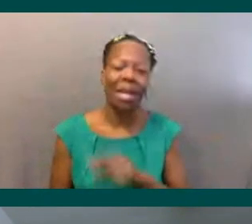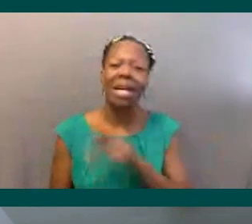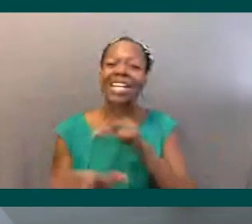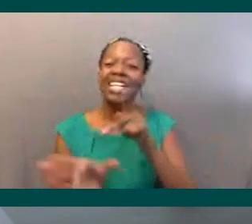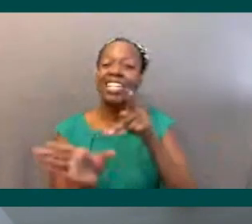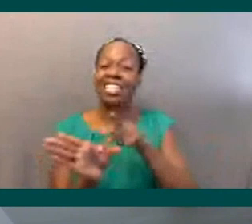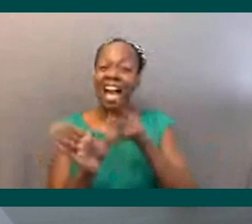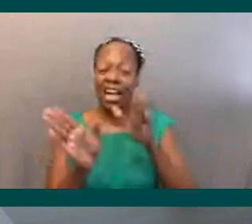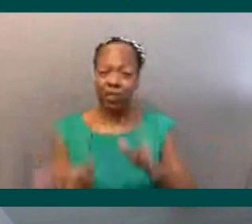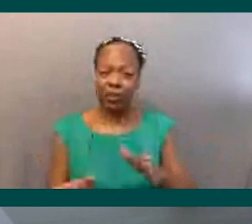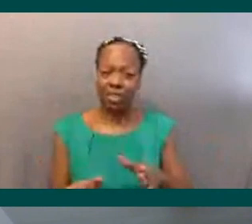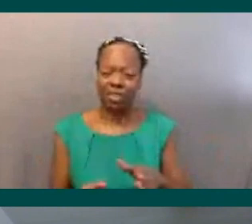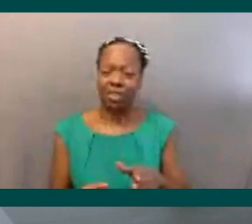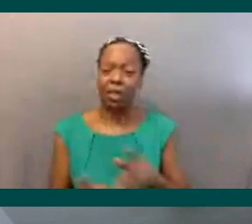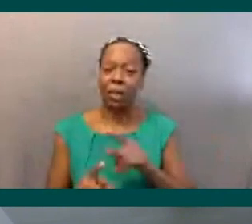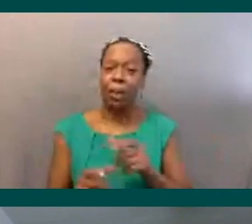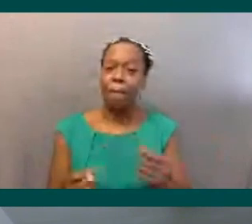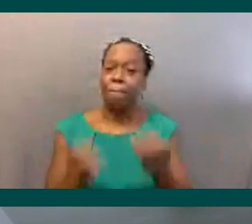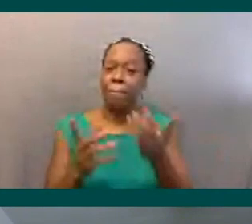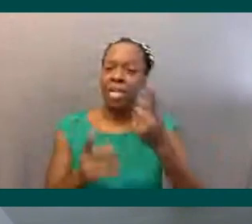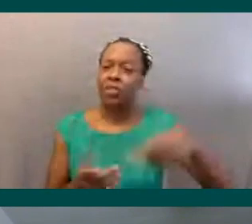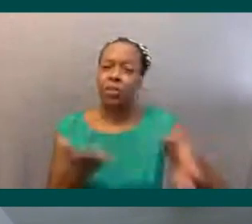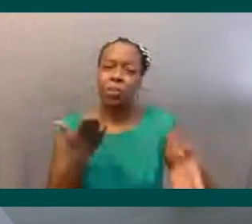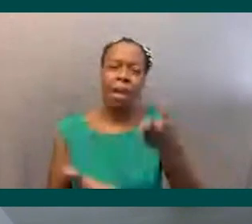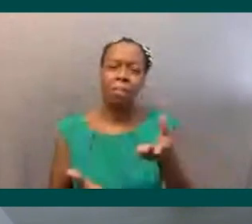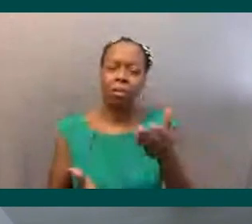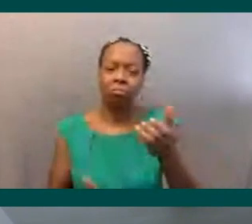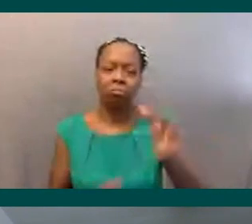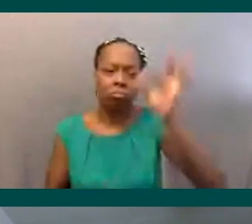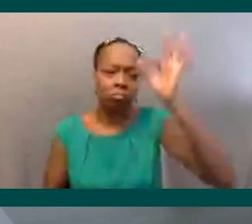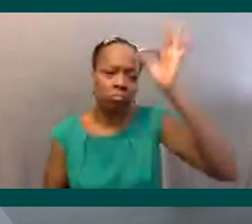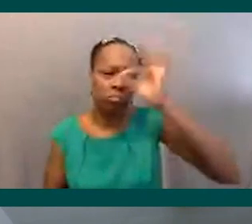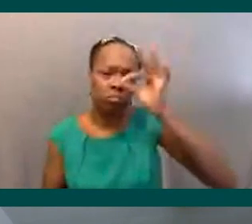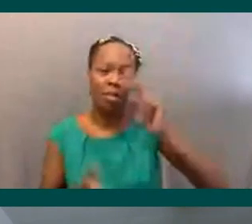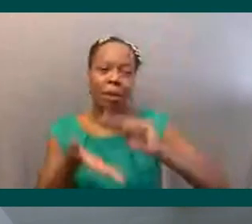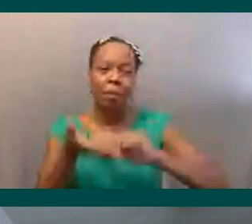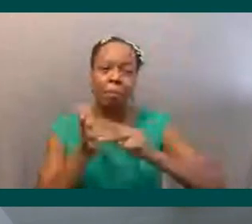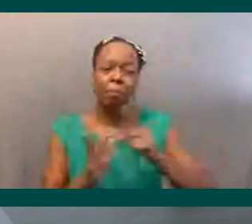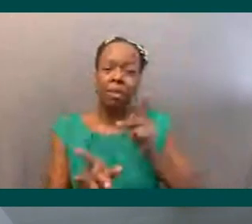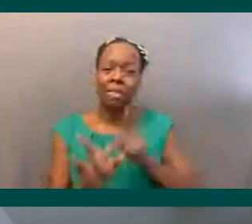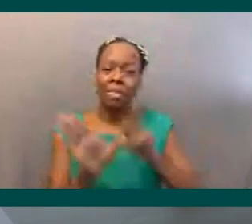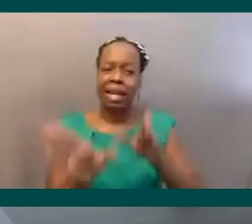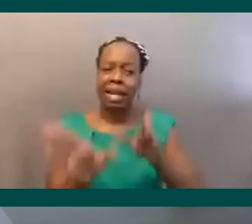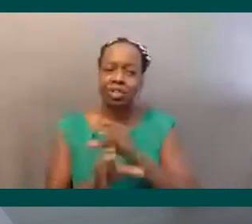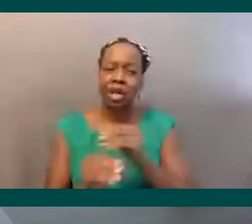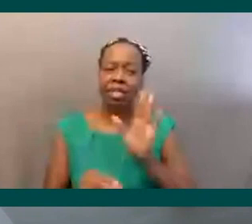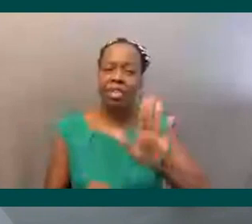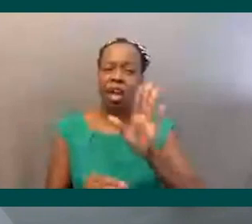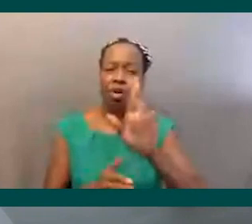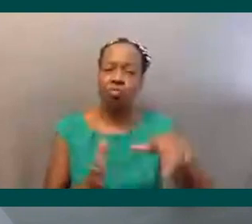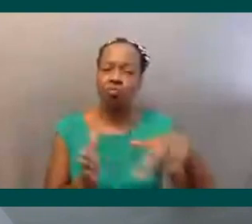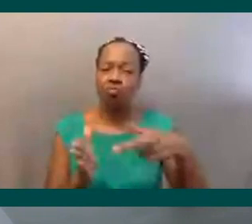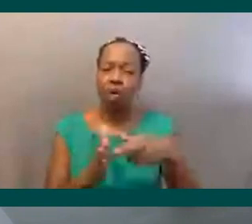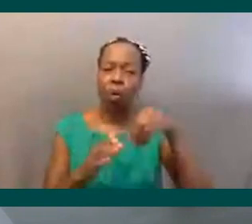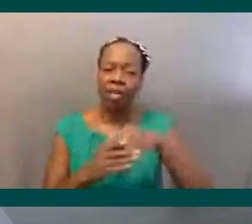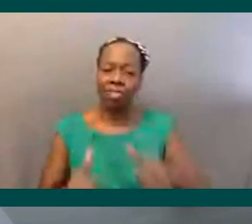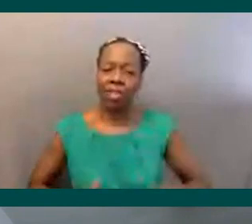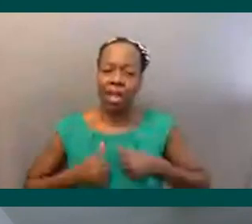the role that they play in the care for someone's child and also as an adult. So, can you hear me?